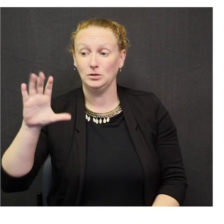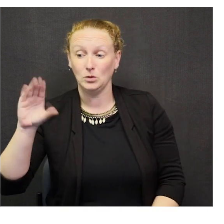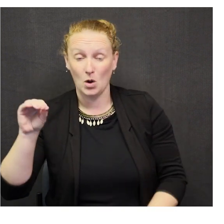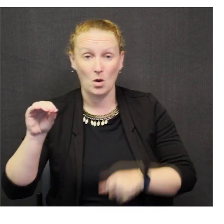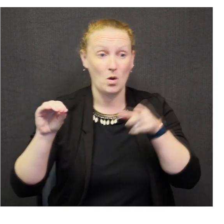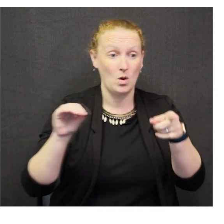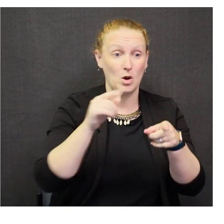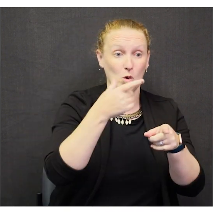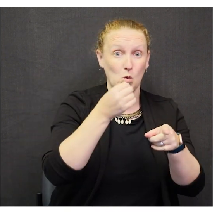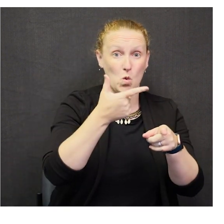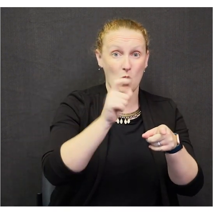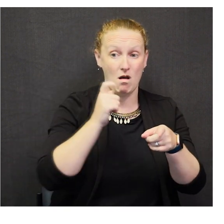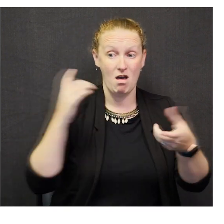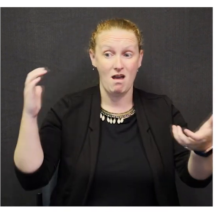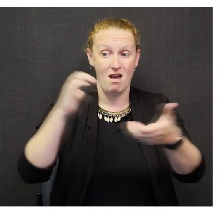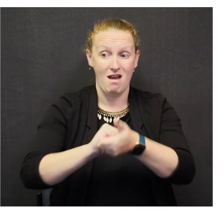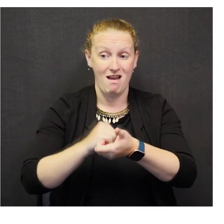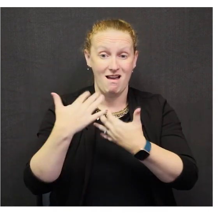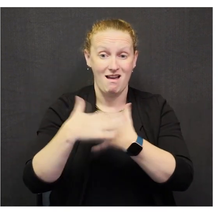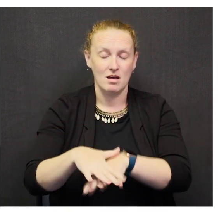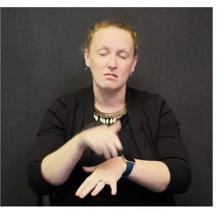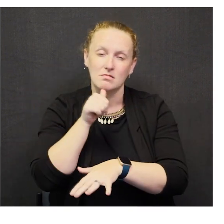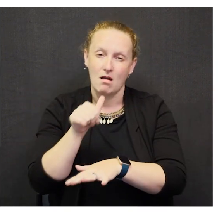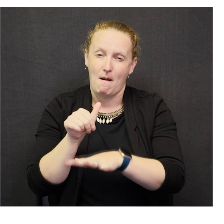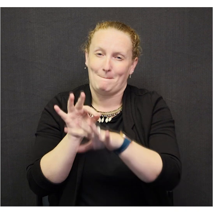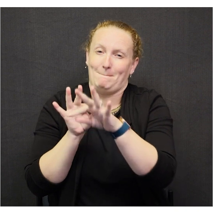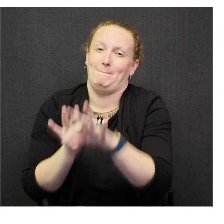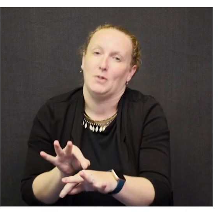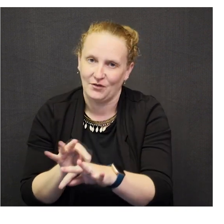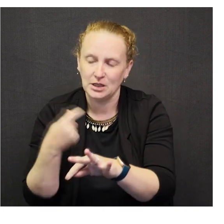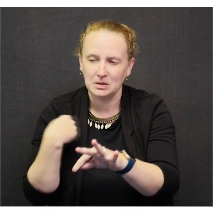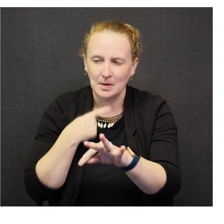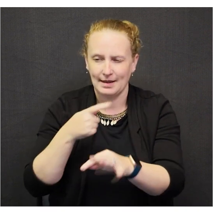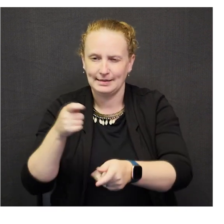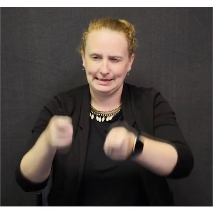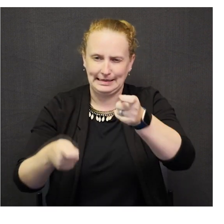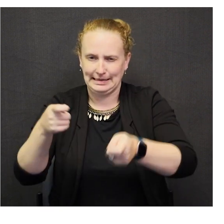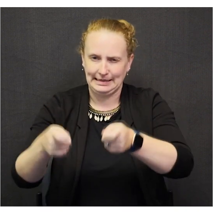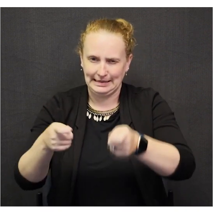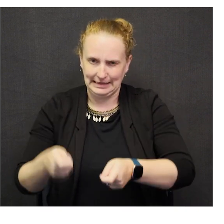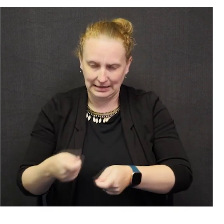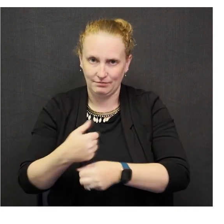that we could connect interpreters via audio and via video with the tele-visits were happening